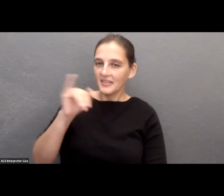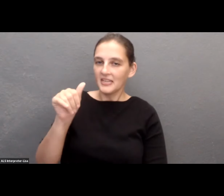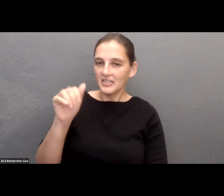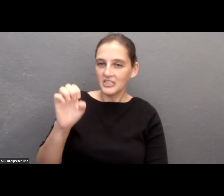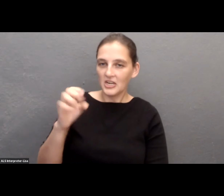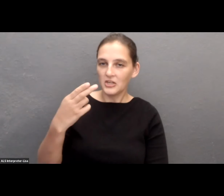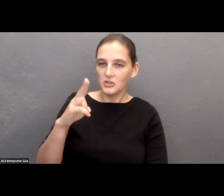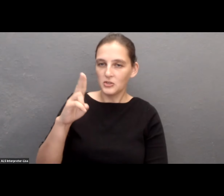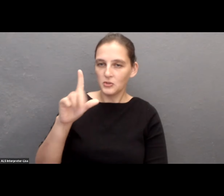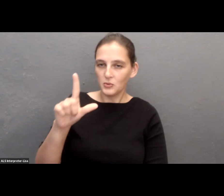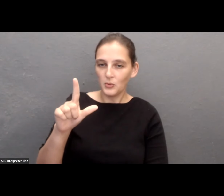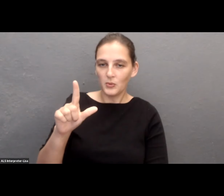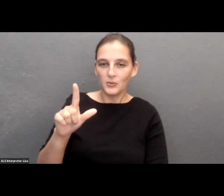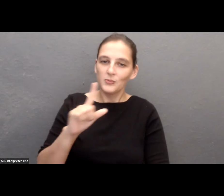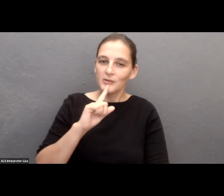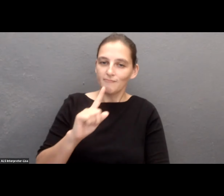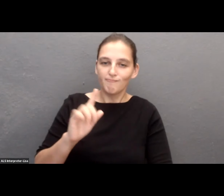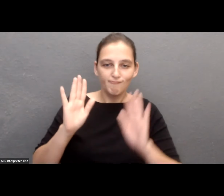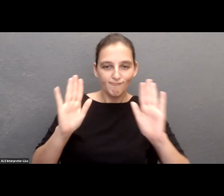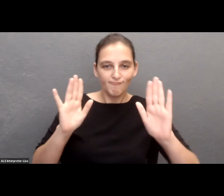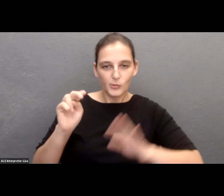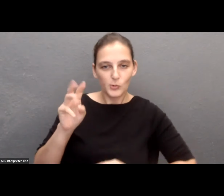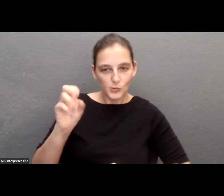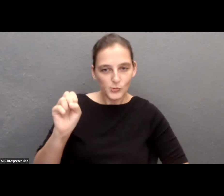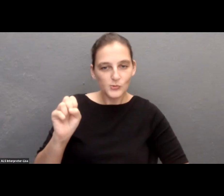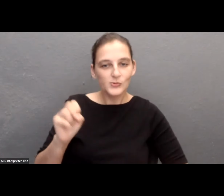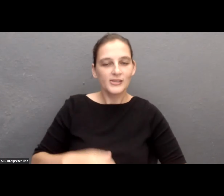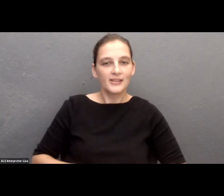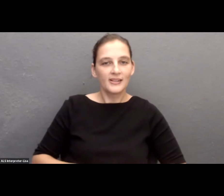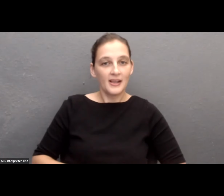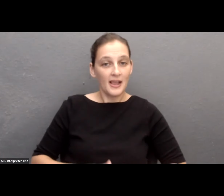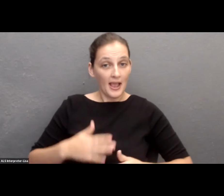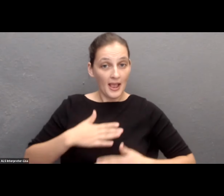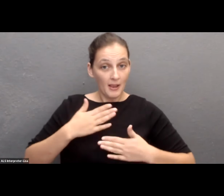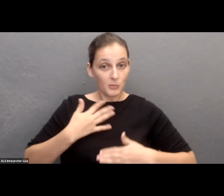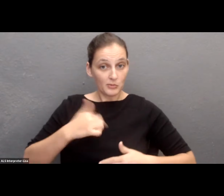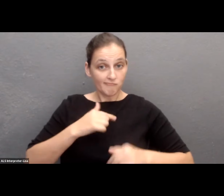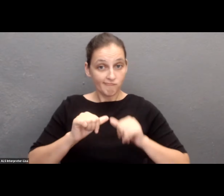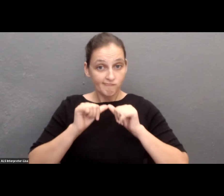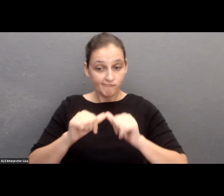that's great news and I'm glad world will be able to continue this important work here